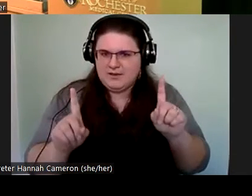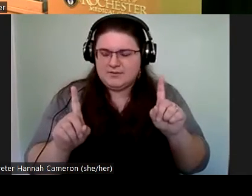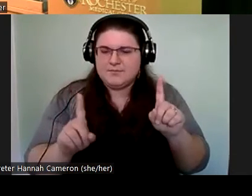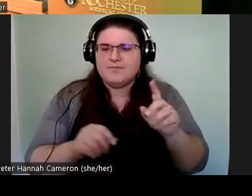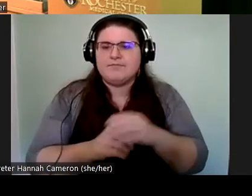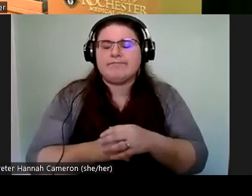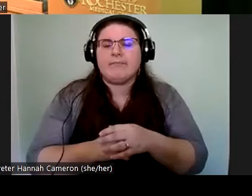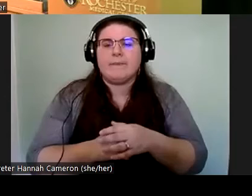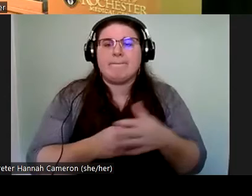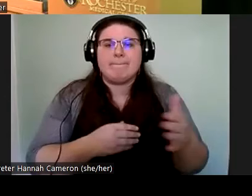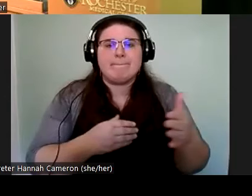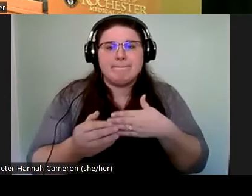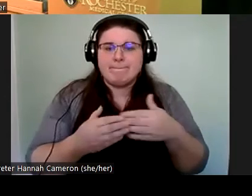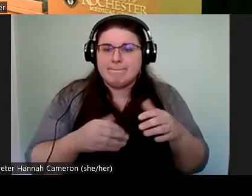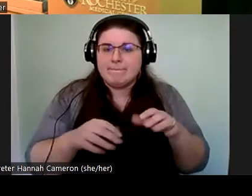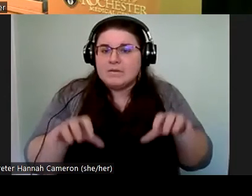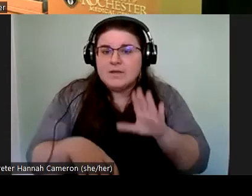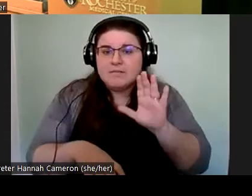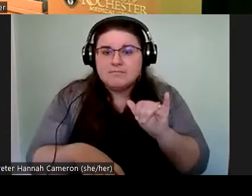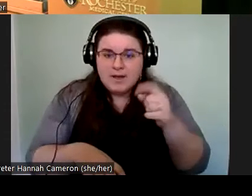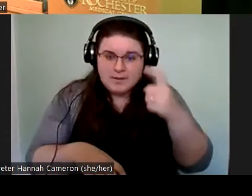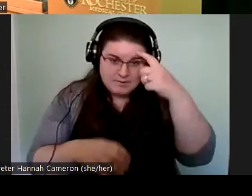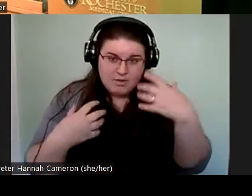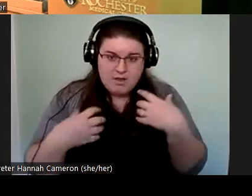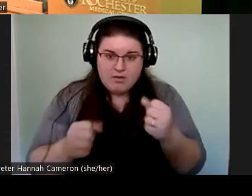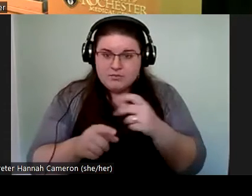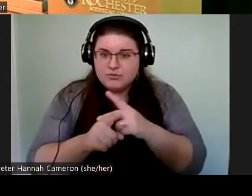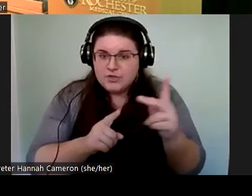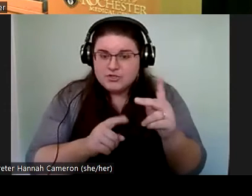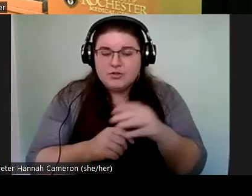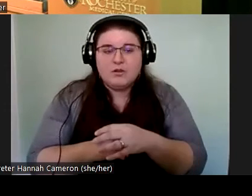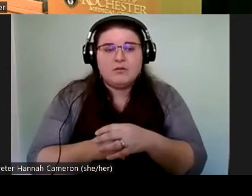by um or done by a mental health professional or the familyto family class uh within Nami which